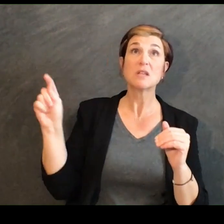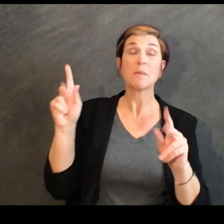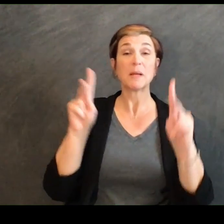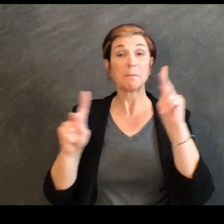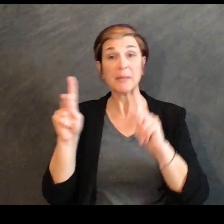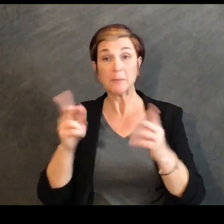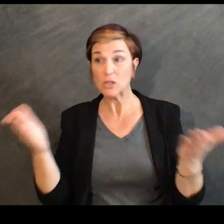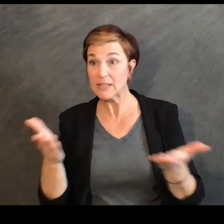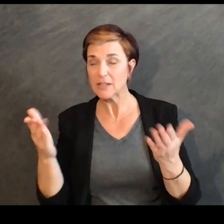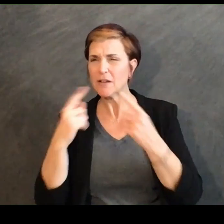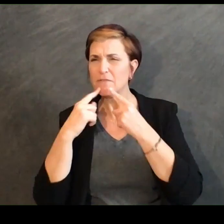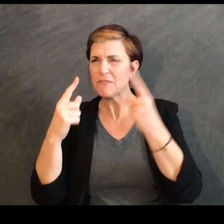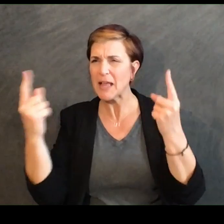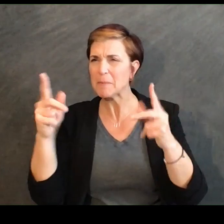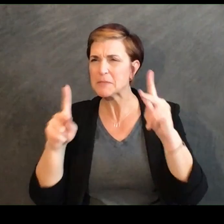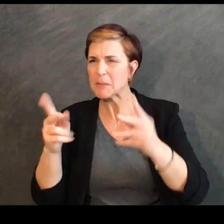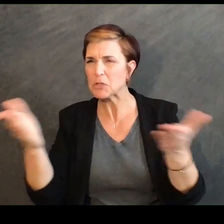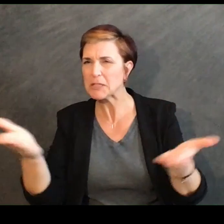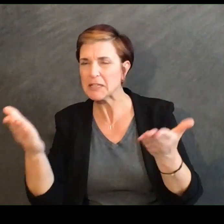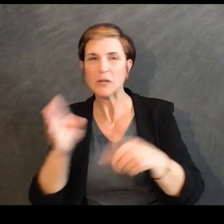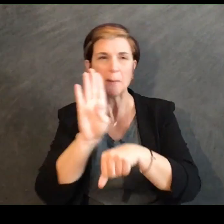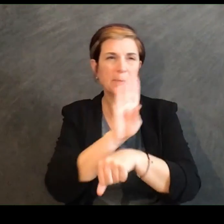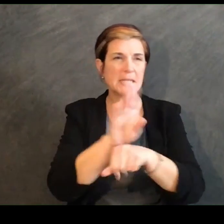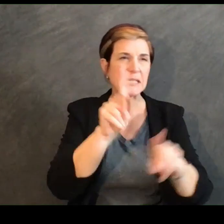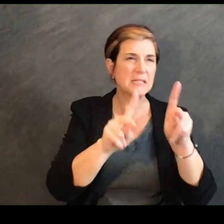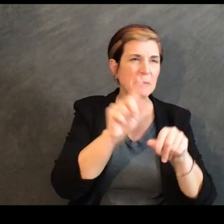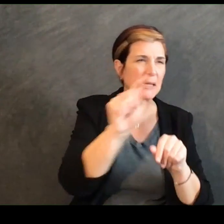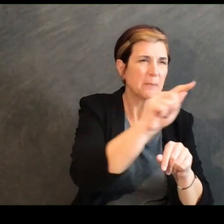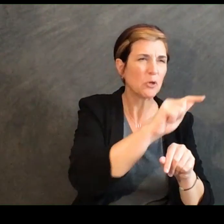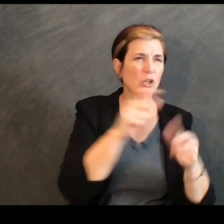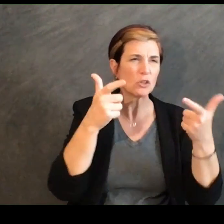they're the biggest business people the greatest retailers anywhere in the world